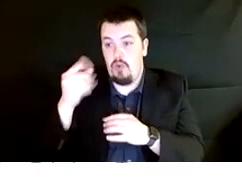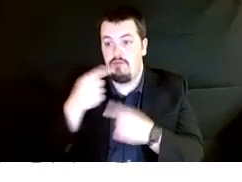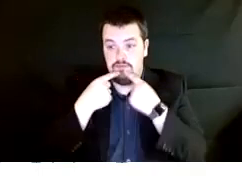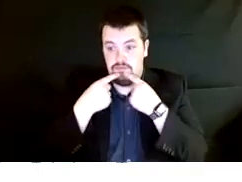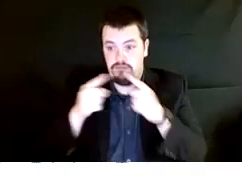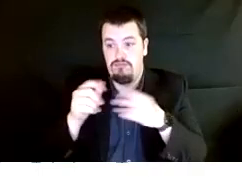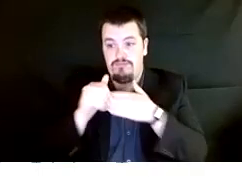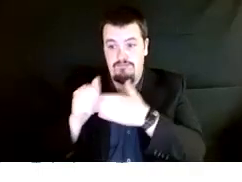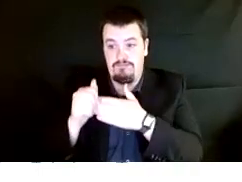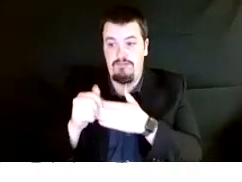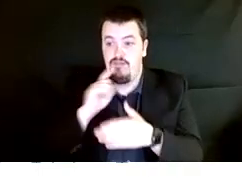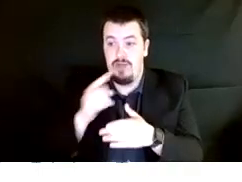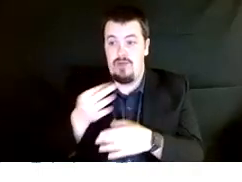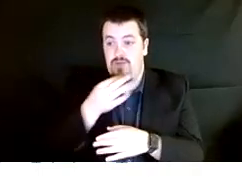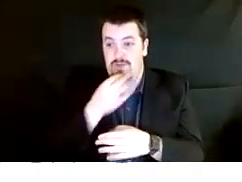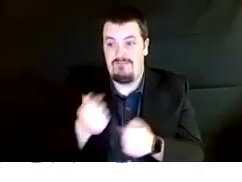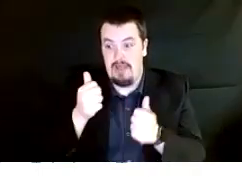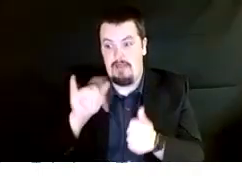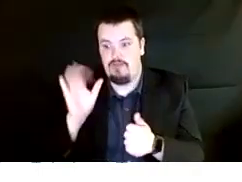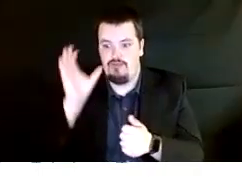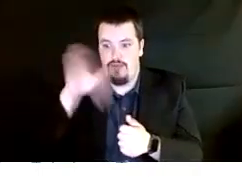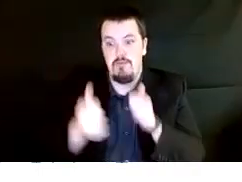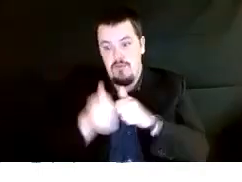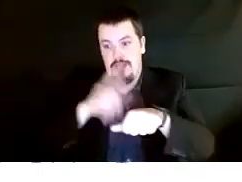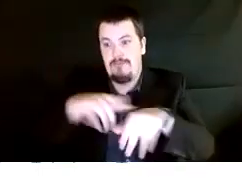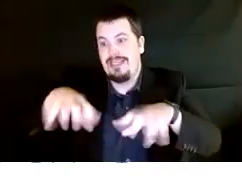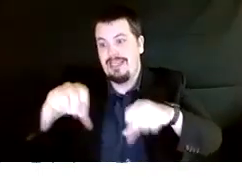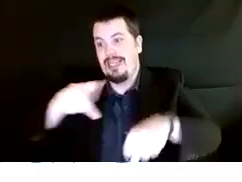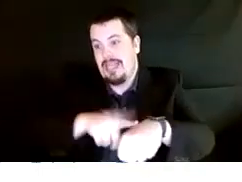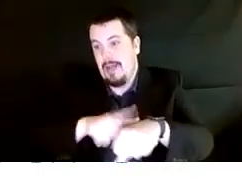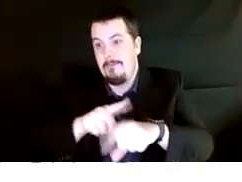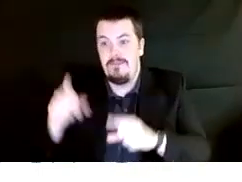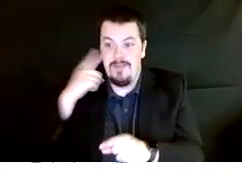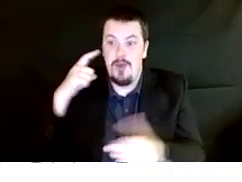pretty quickly which also is unusual, usually that takes time but I think they also saw the urgency